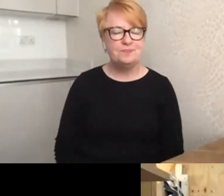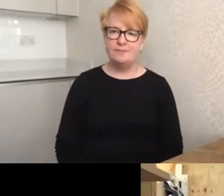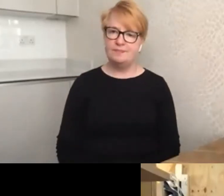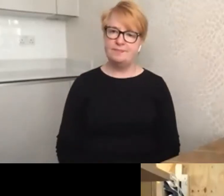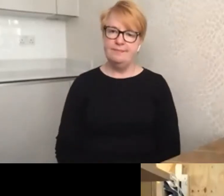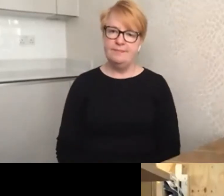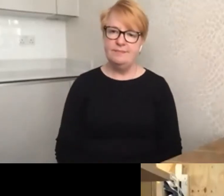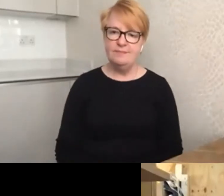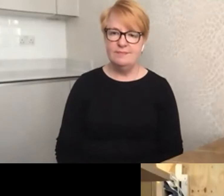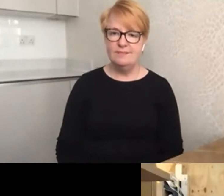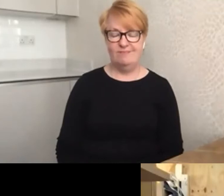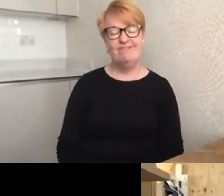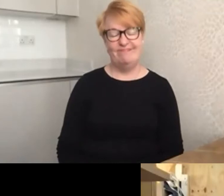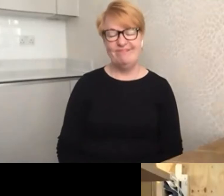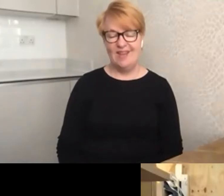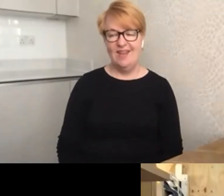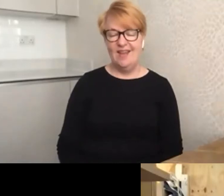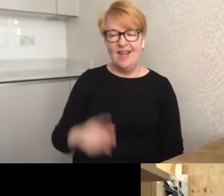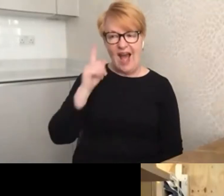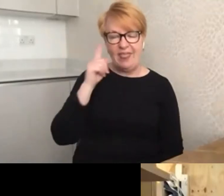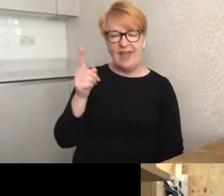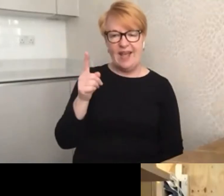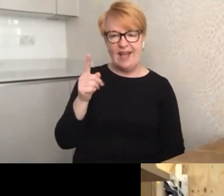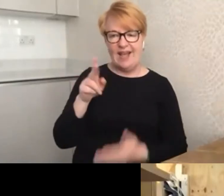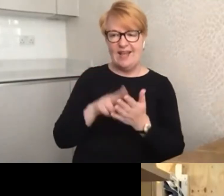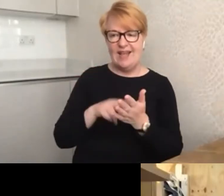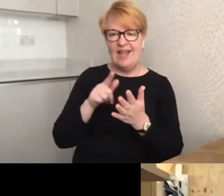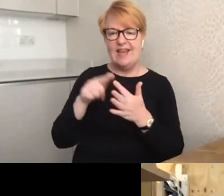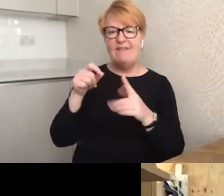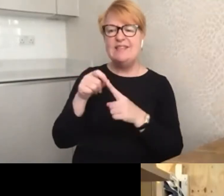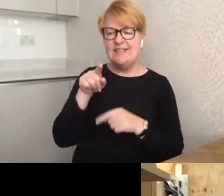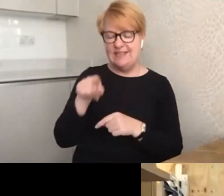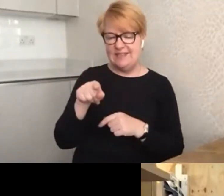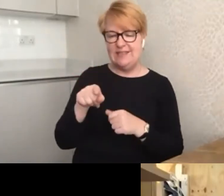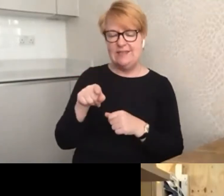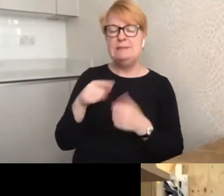sort of touched on this, in a way, because I feel that it's